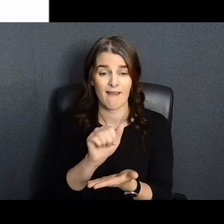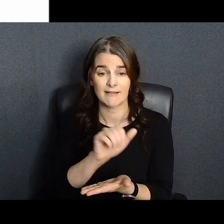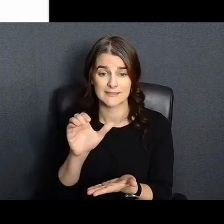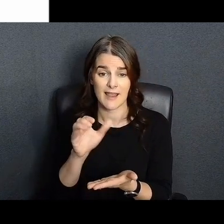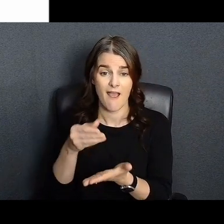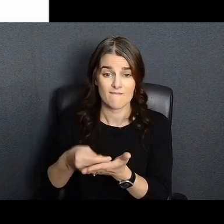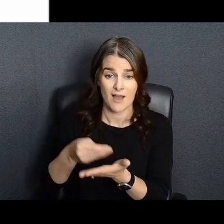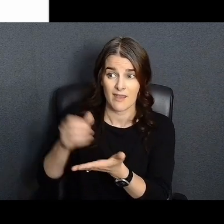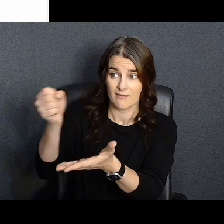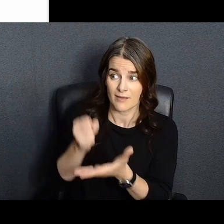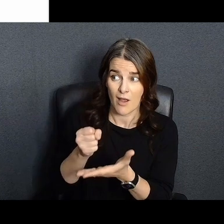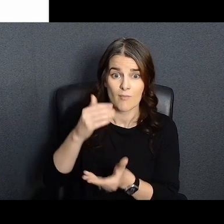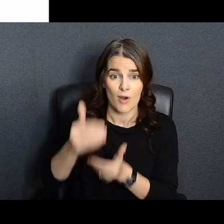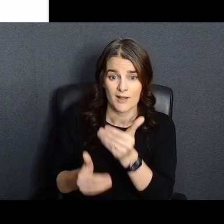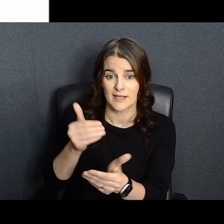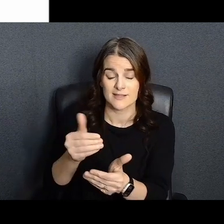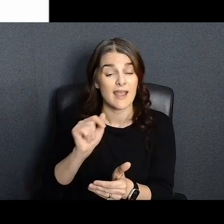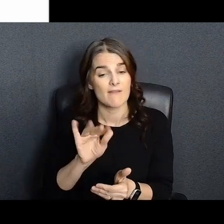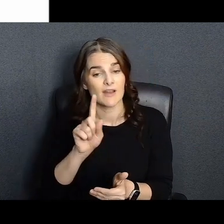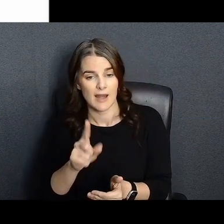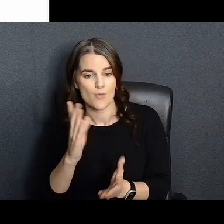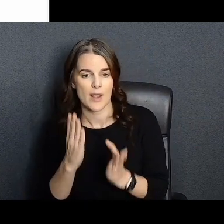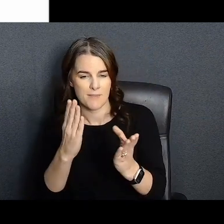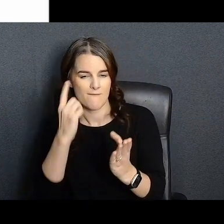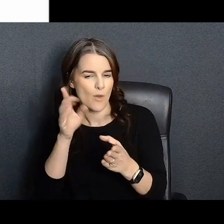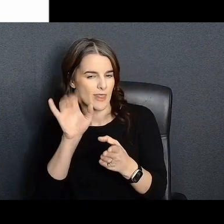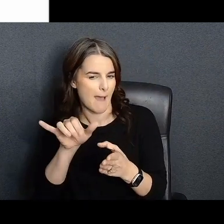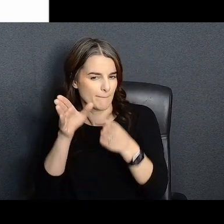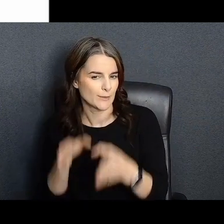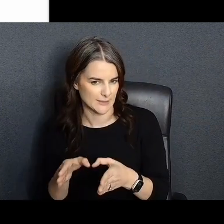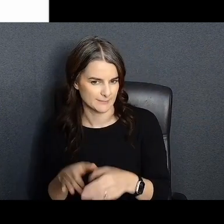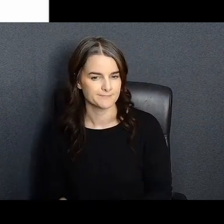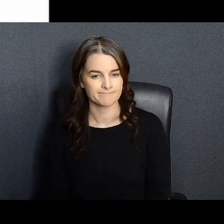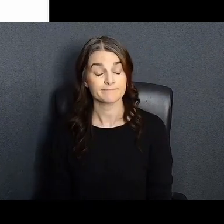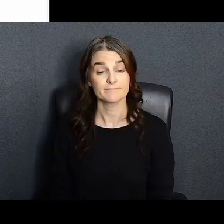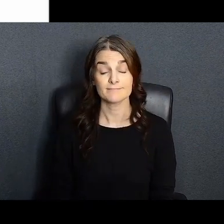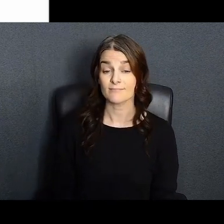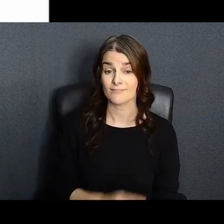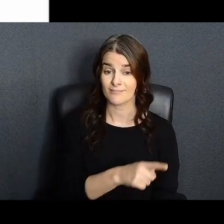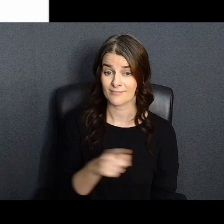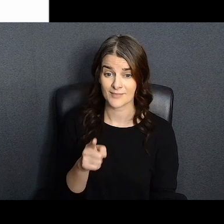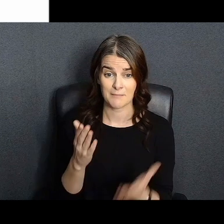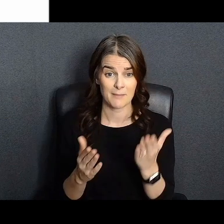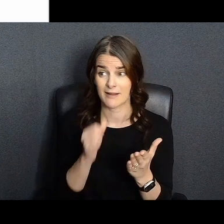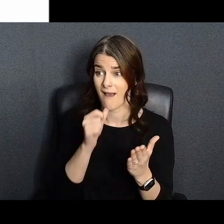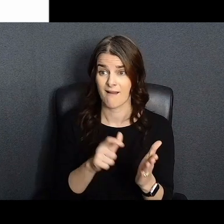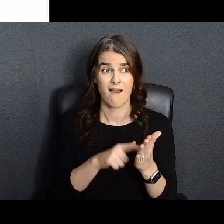if that's what's needed and recommended for the individual. Even for folks that may not be eligible for those programs,